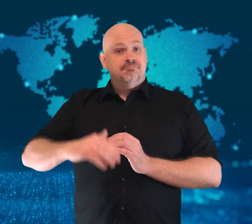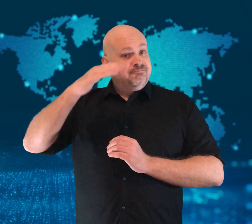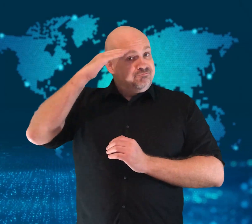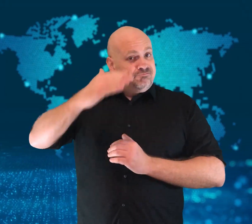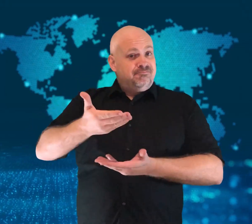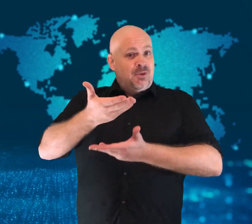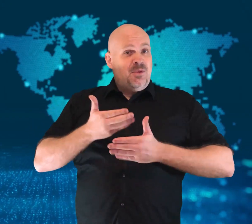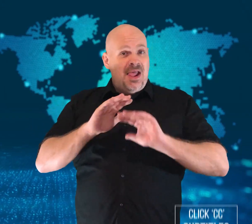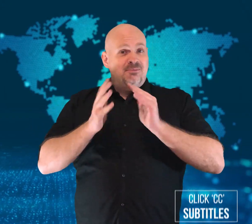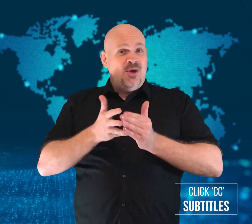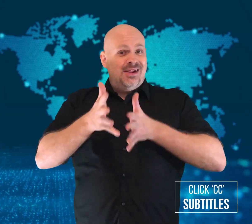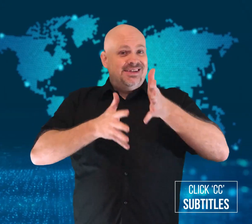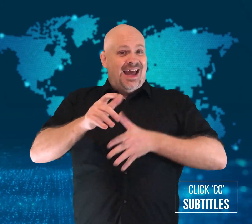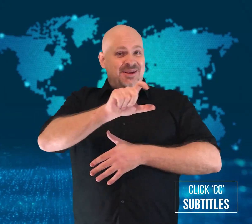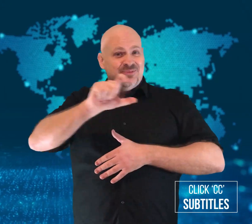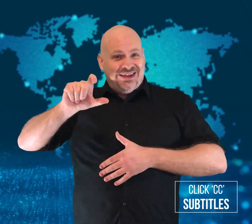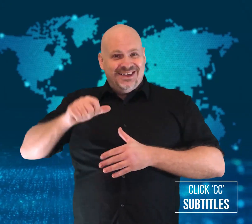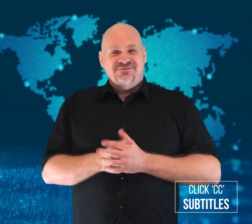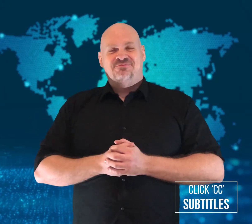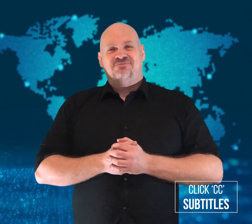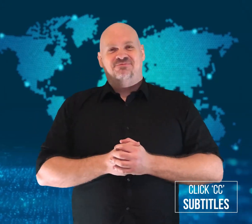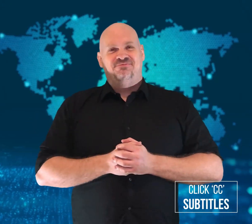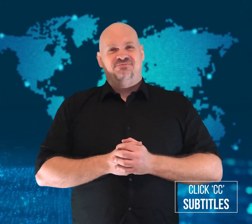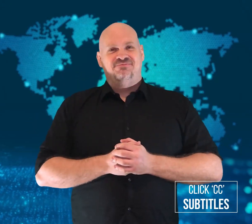Welcome to WorldSign Week!